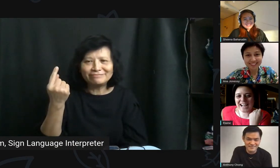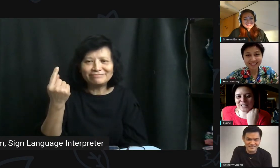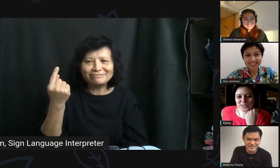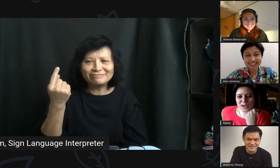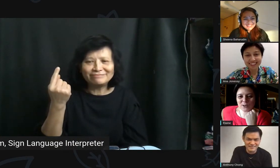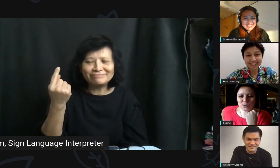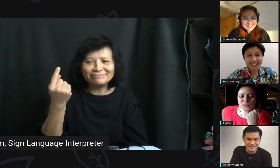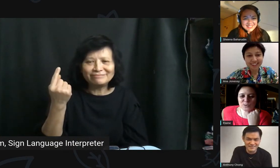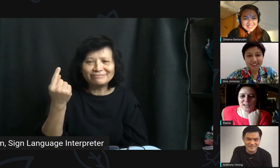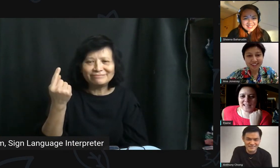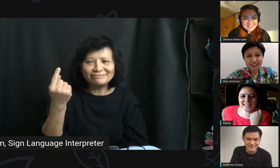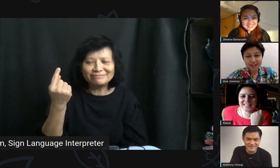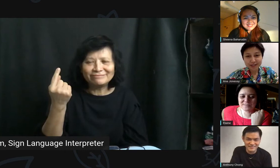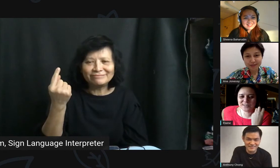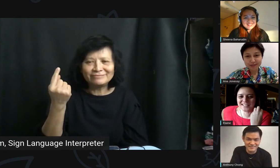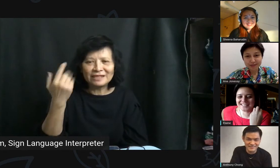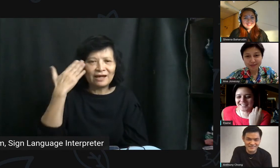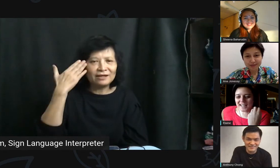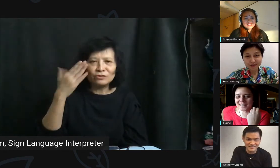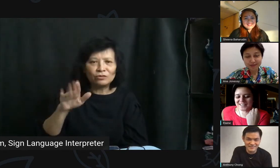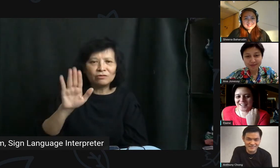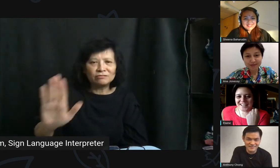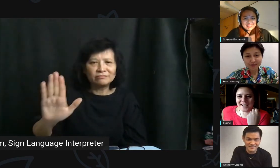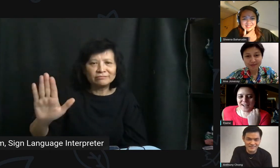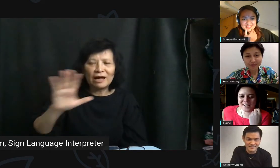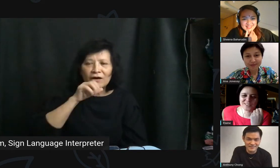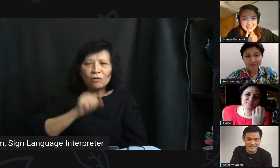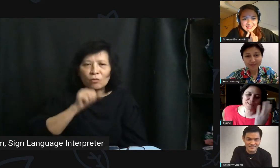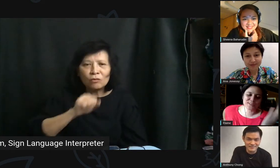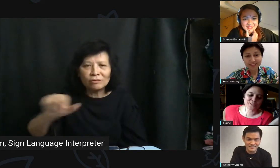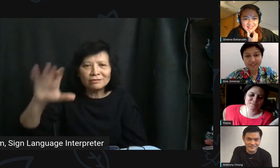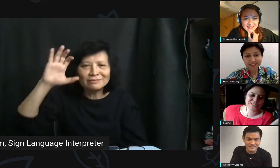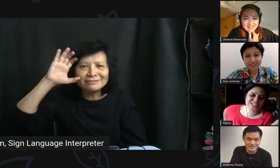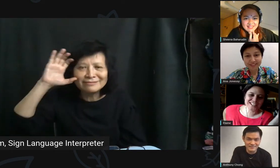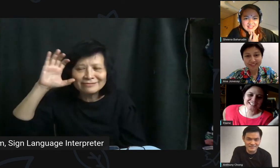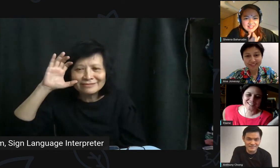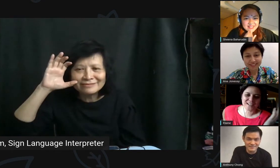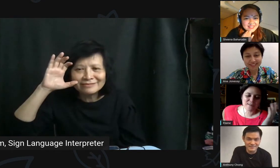I’d I don’t know how old you are Anthony, but I thought maybe you’d appreciate